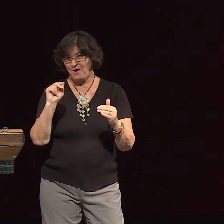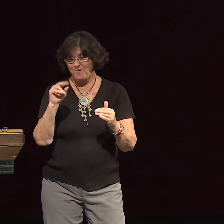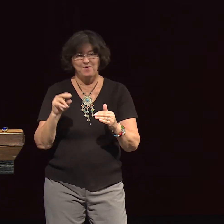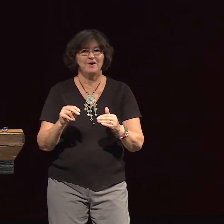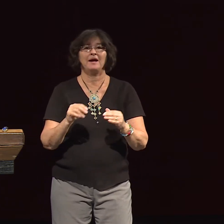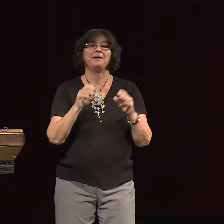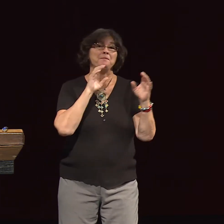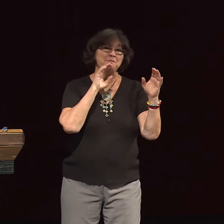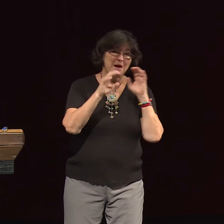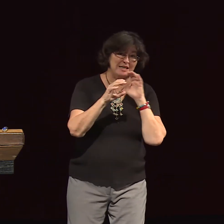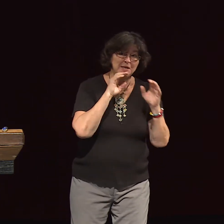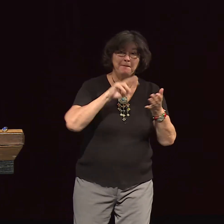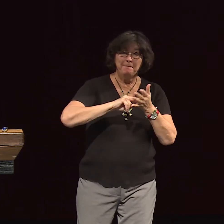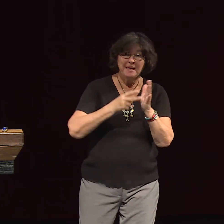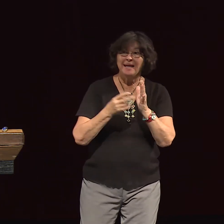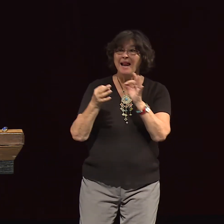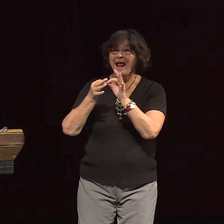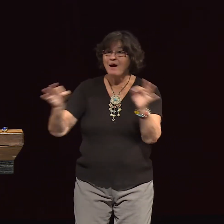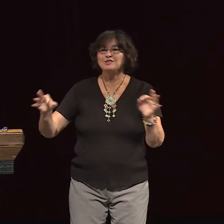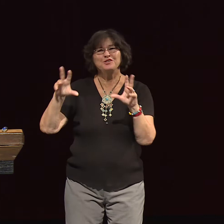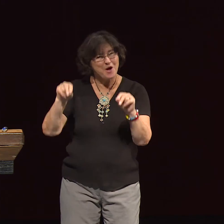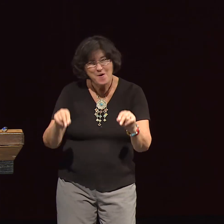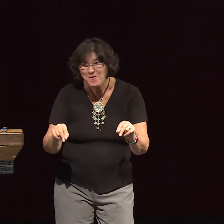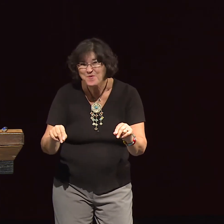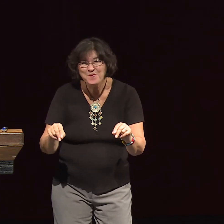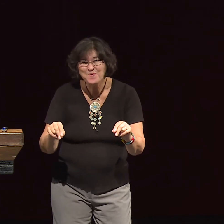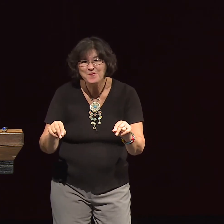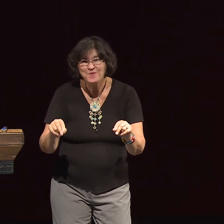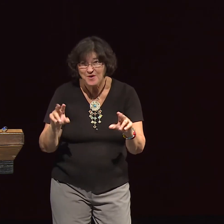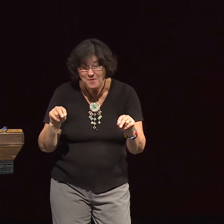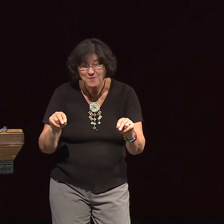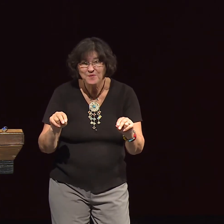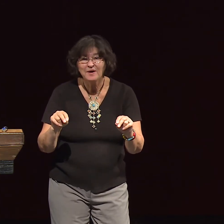that communication is not equal to language.